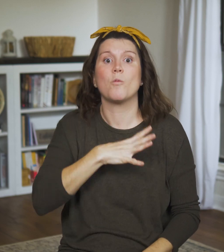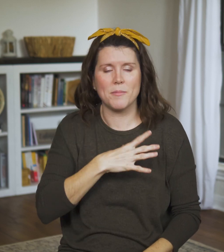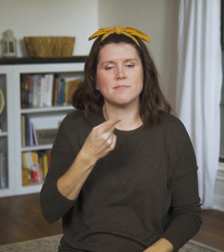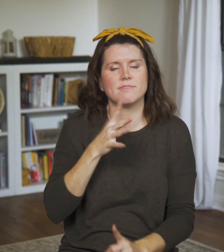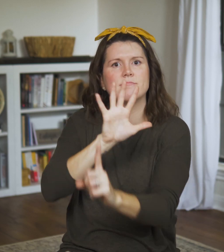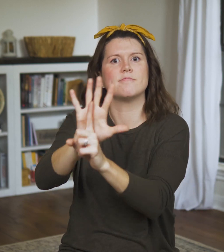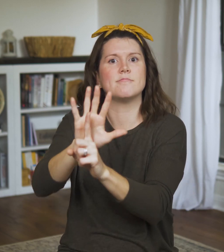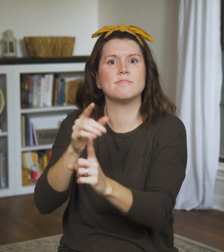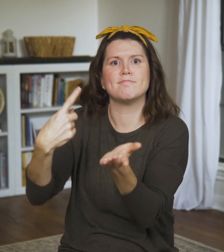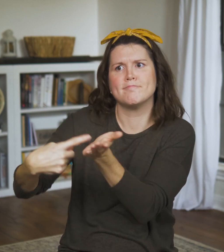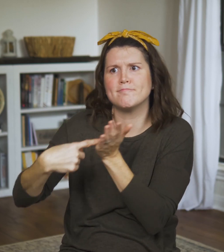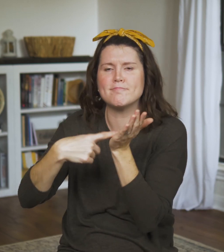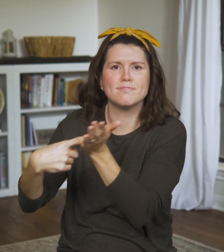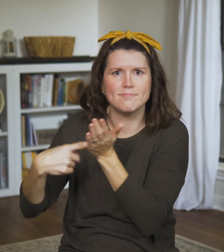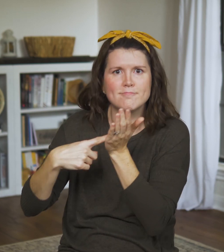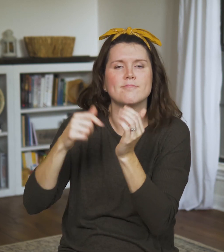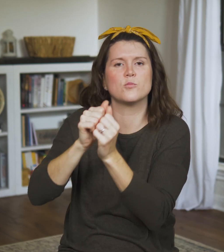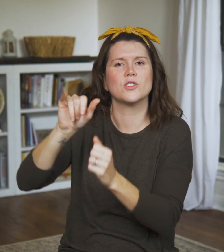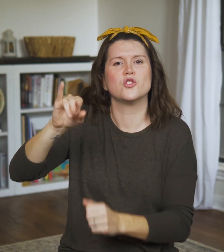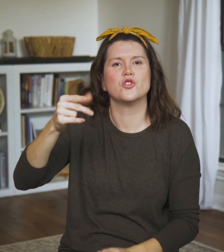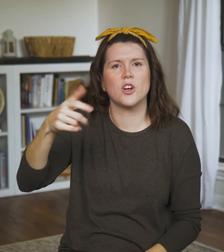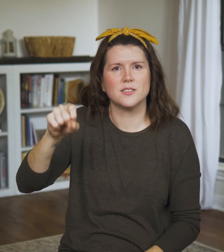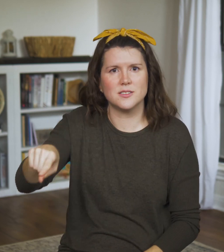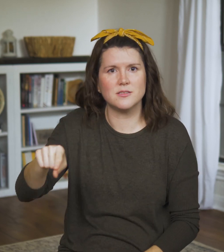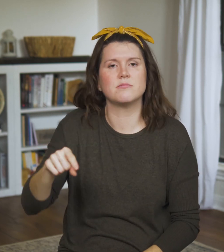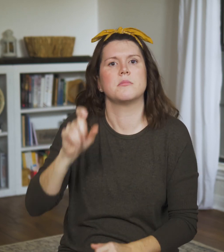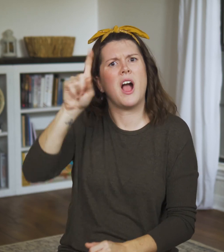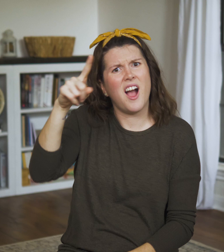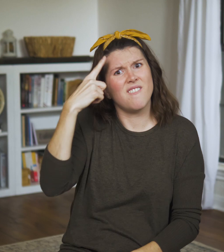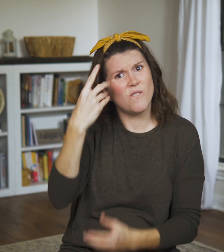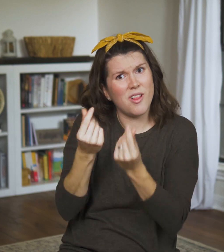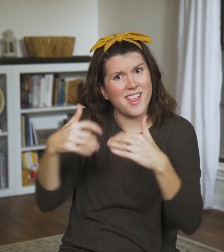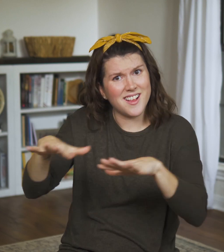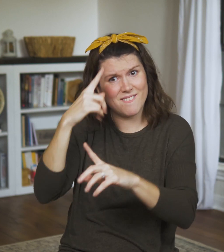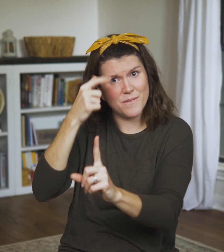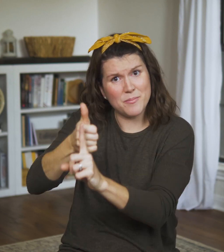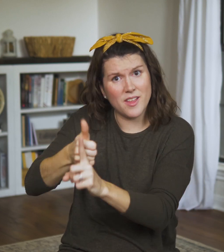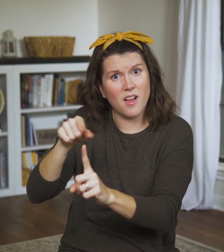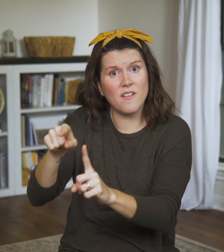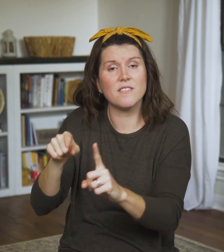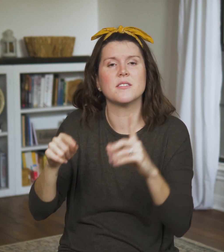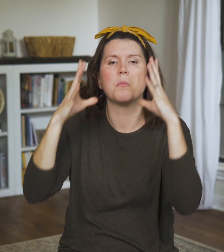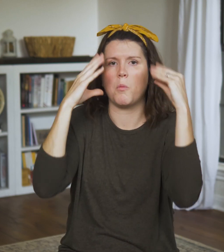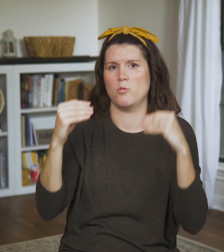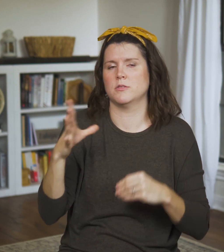to before he died, so his five daughters approach